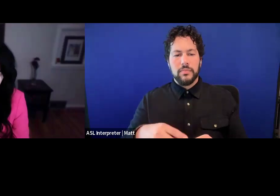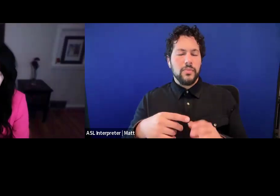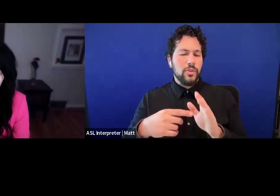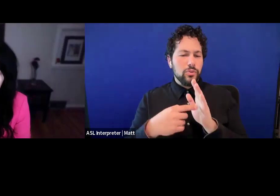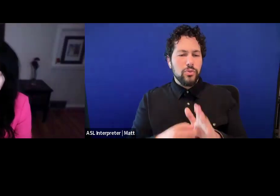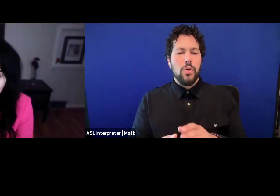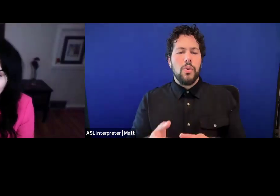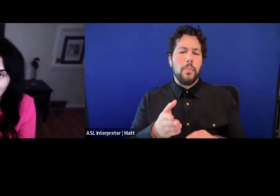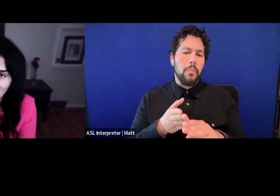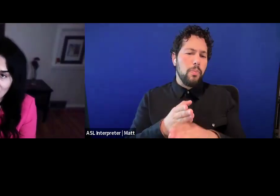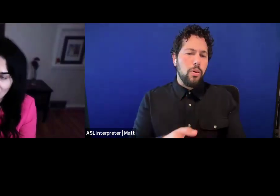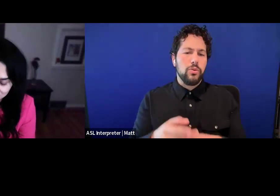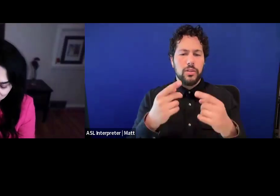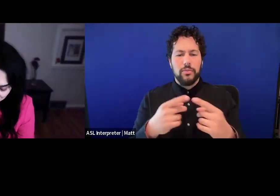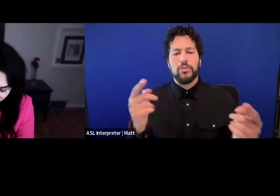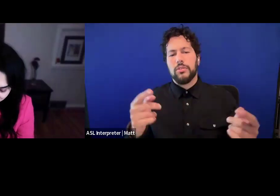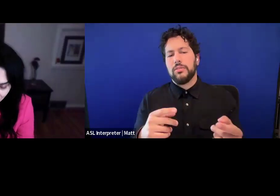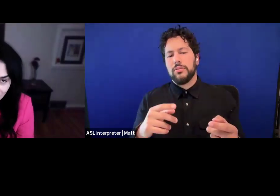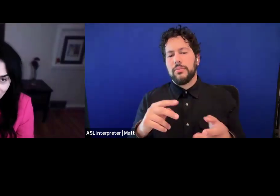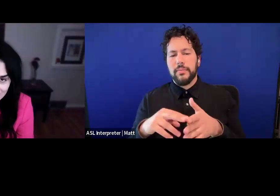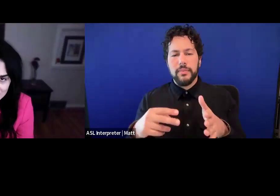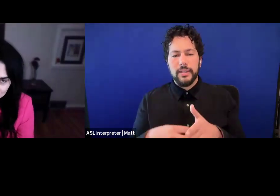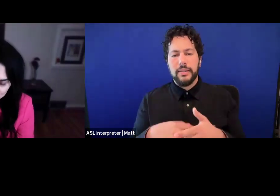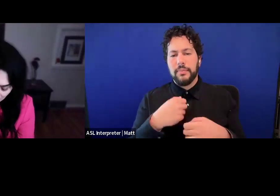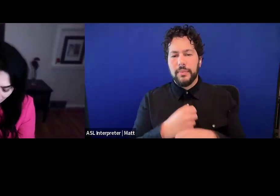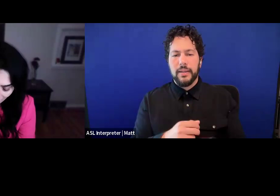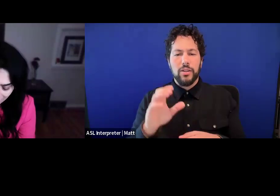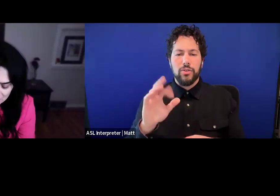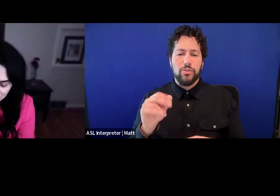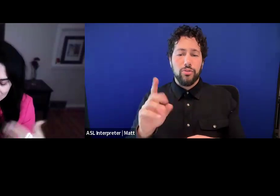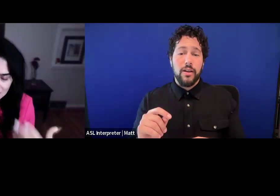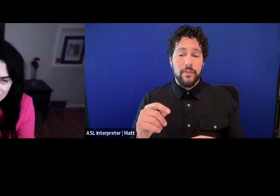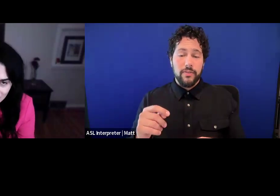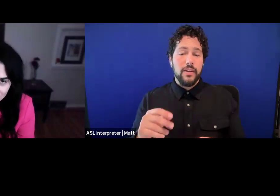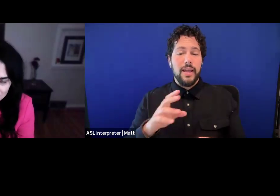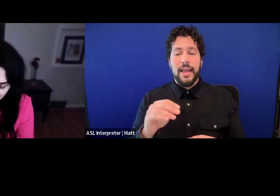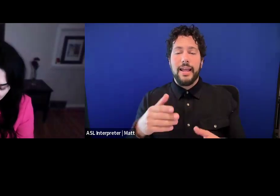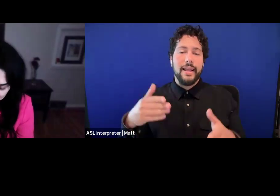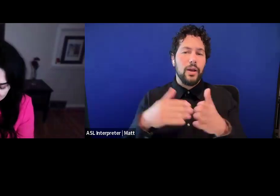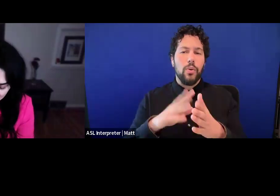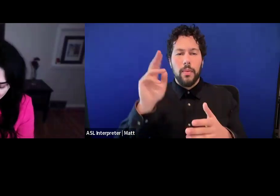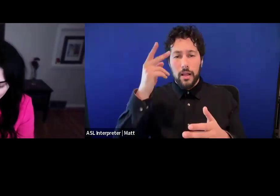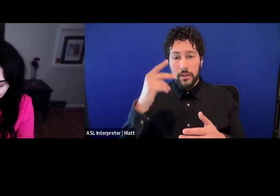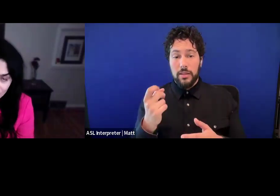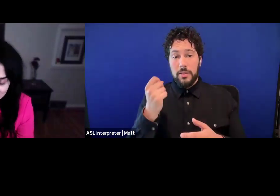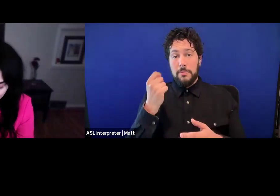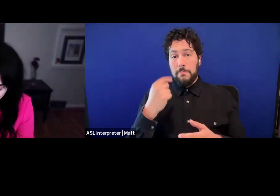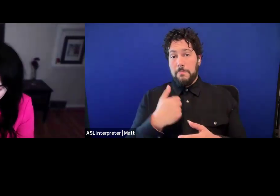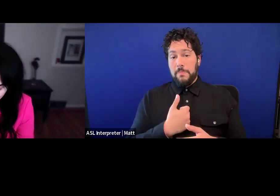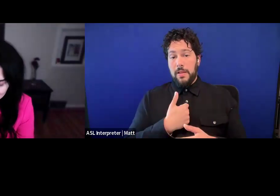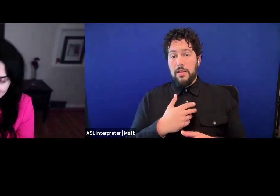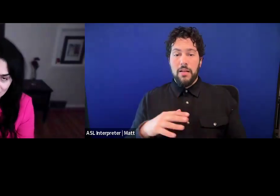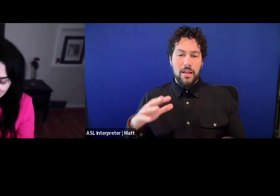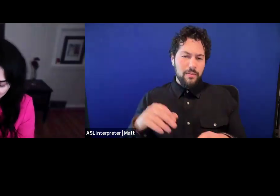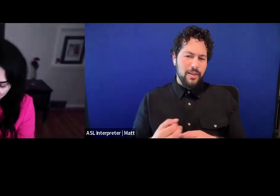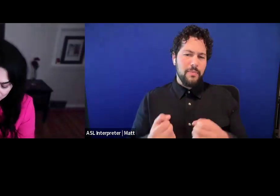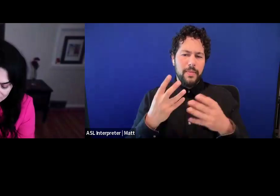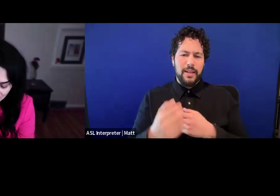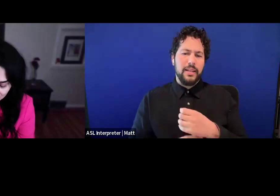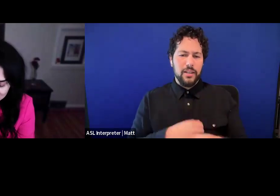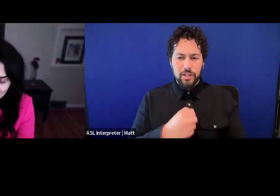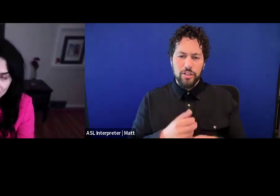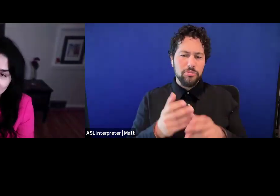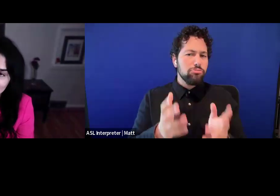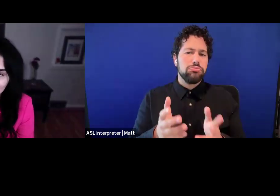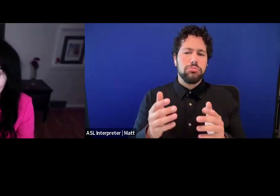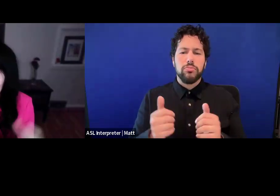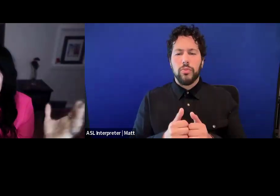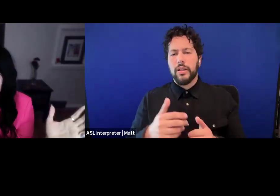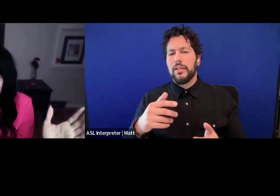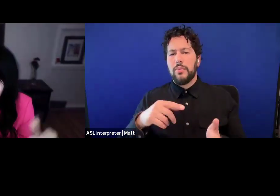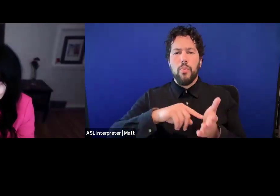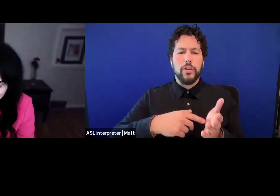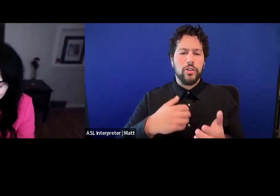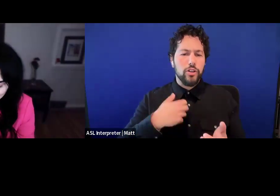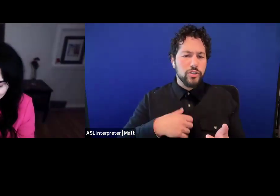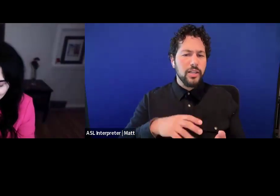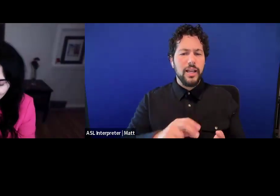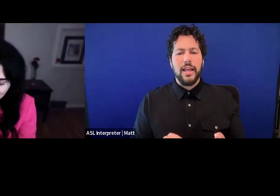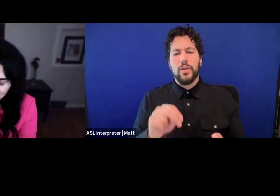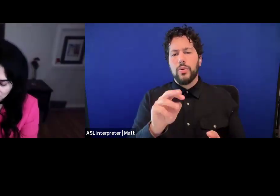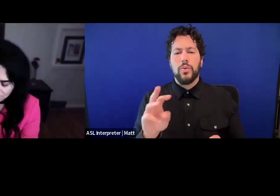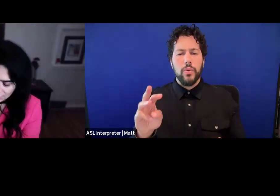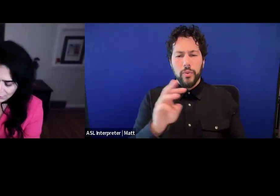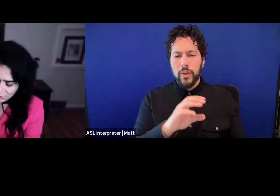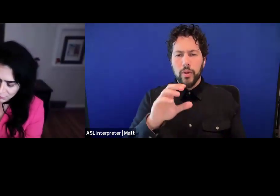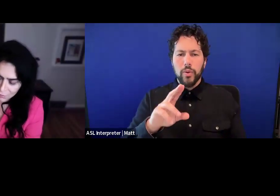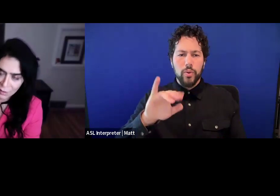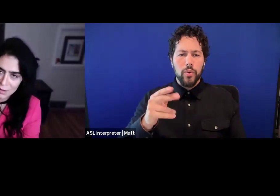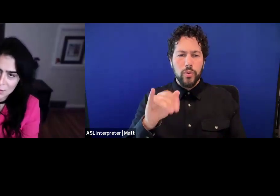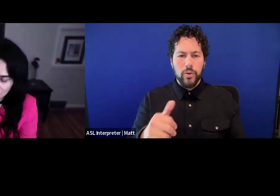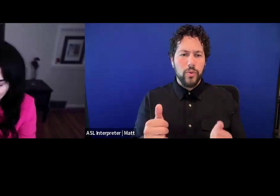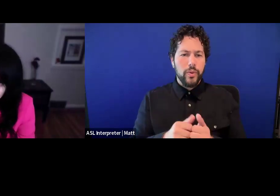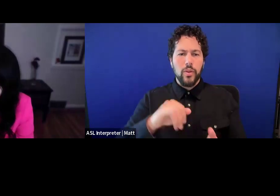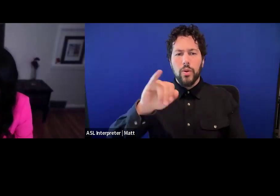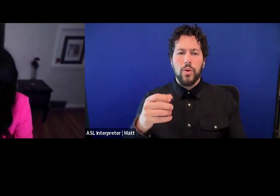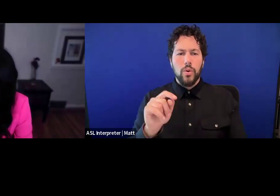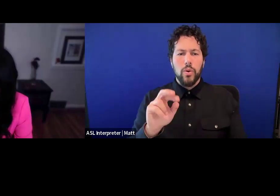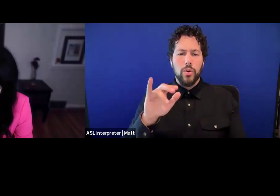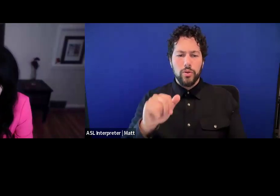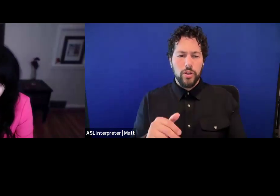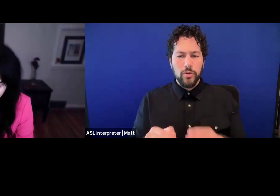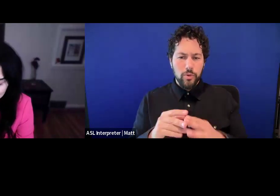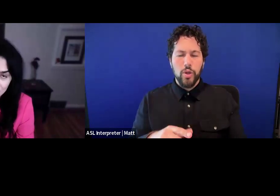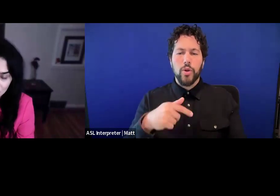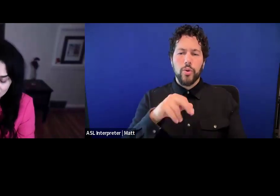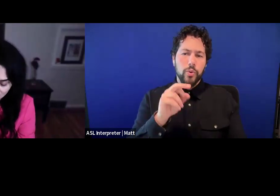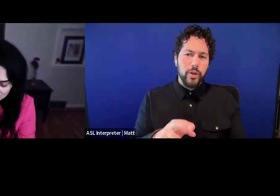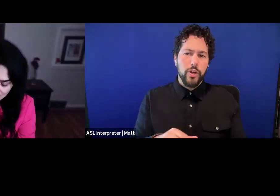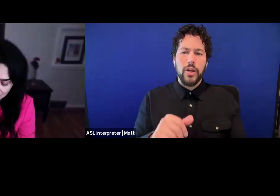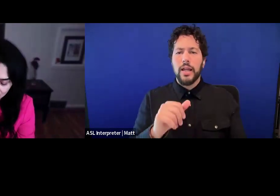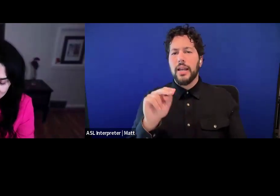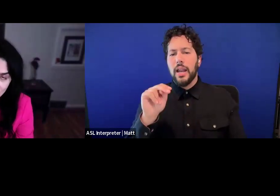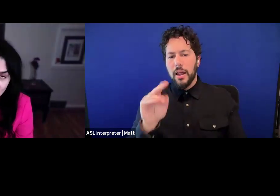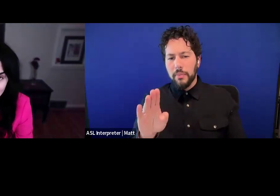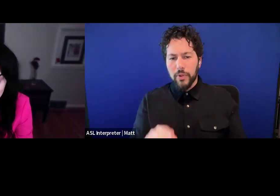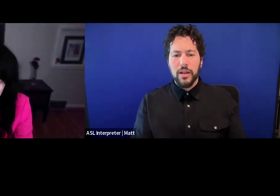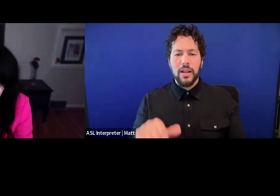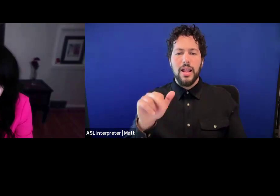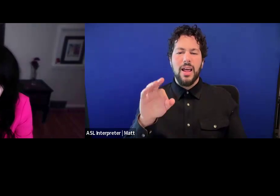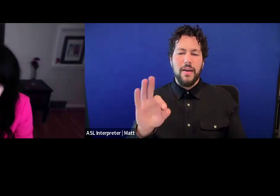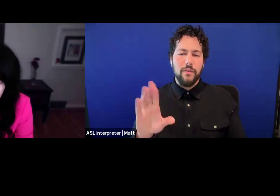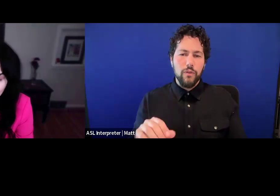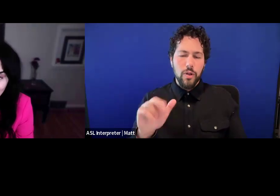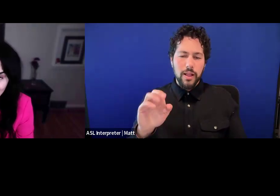cannot fully account for next. I spent years in conversation with travesty communities in and around Buenos Aires, Argentina, and the Northwest, and with Hoteria communities, queer, non-binary, and trans, Afro-Latinx and Latinx artists, performers.